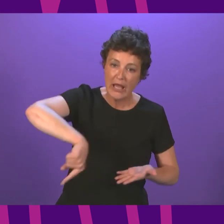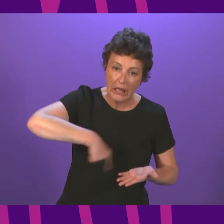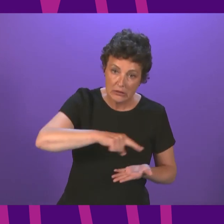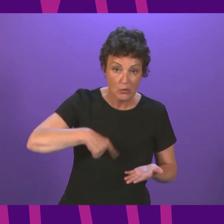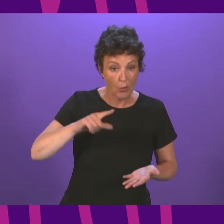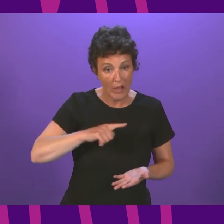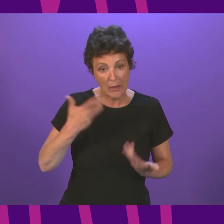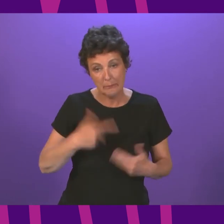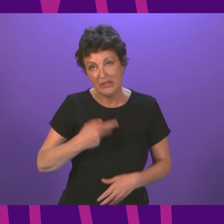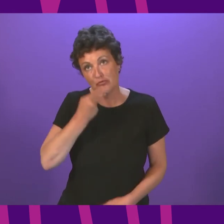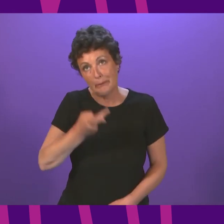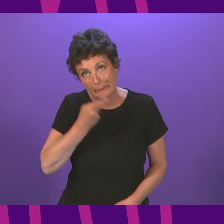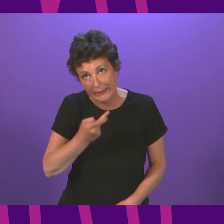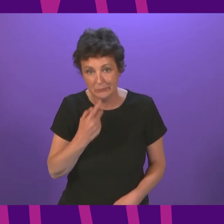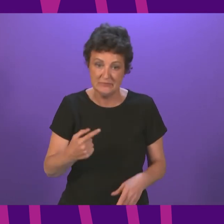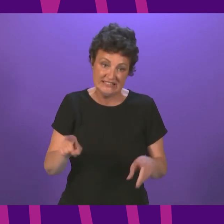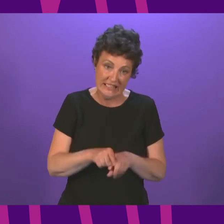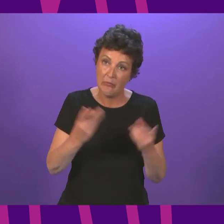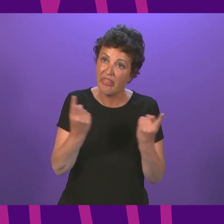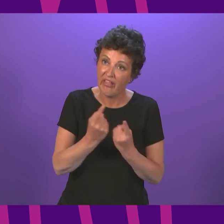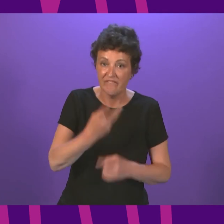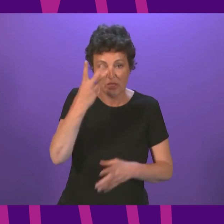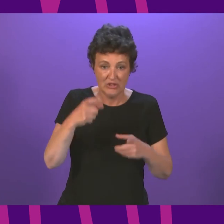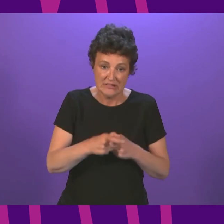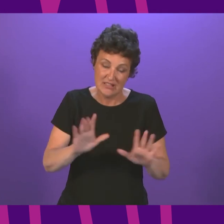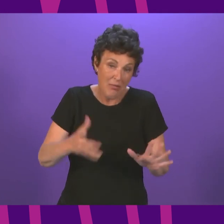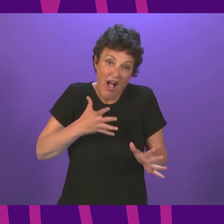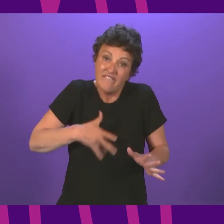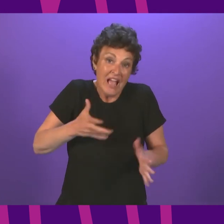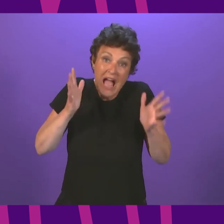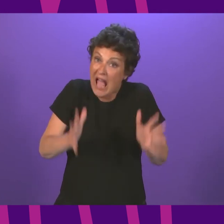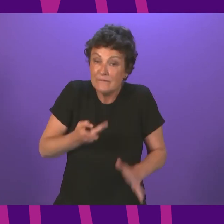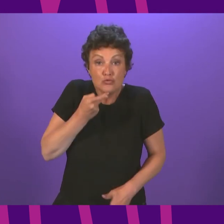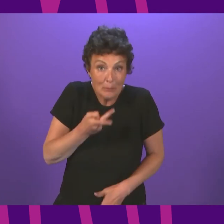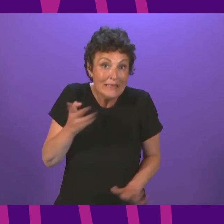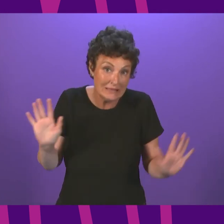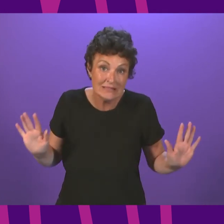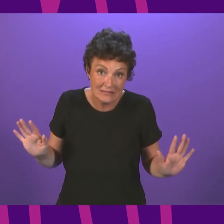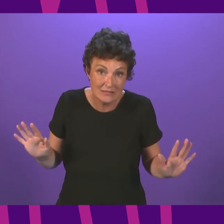afternoon has been more entertaining than expected. I really wish that Pauline McNeill was here for this moment, because she introduced the concept of cringey dancing to the debate